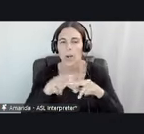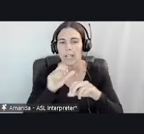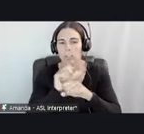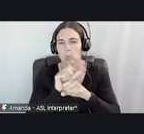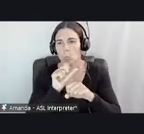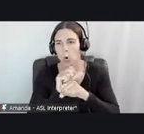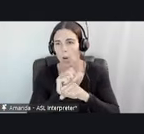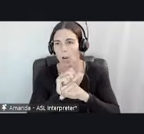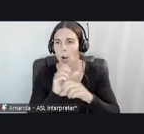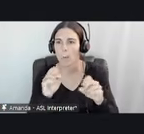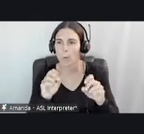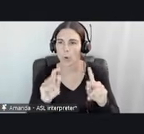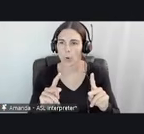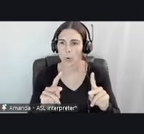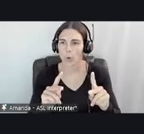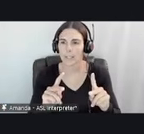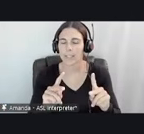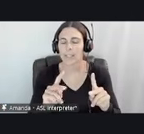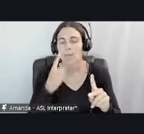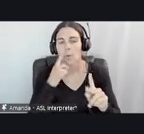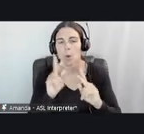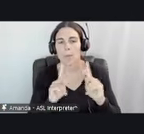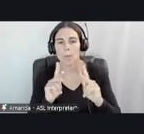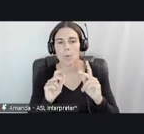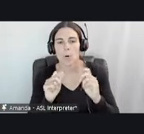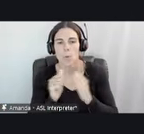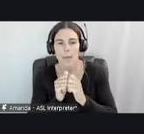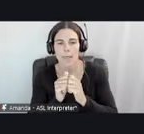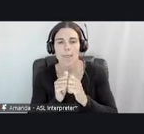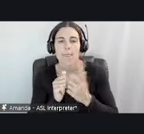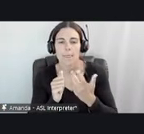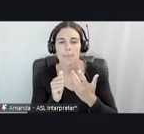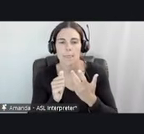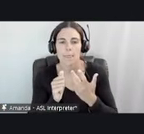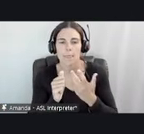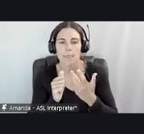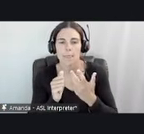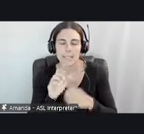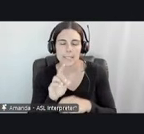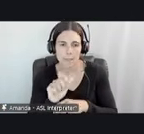health needs and disabilities. So really excited to be joining you today. Um, we are going to just